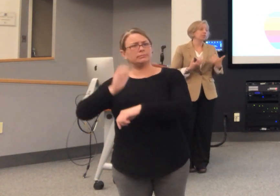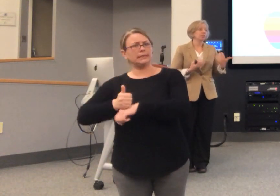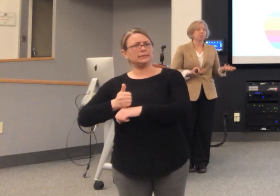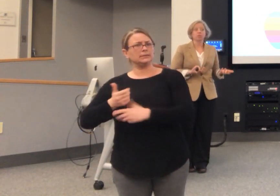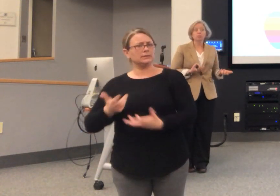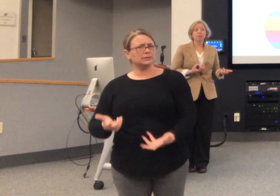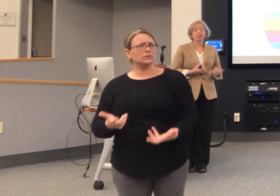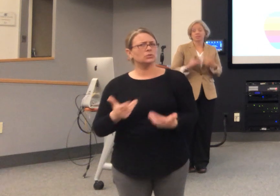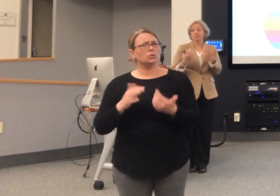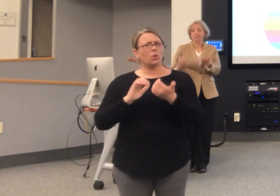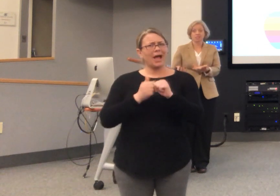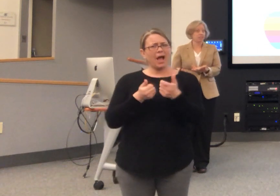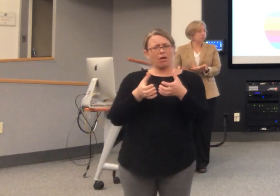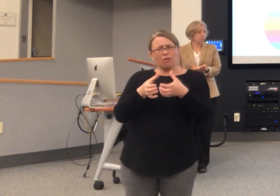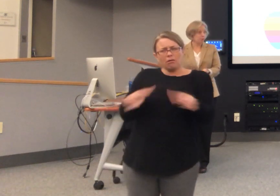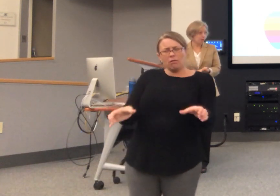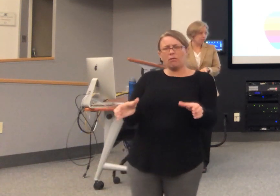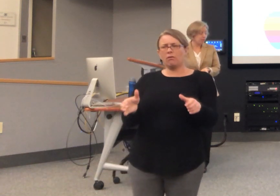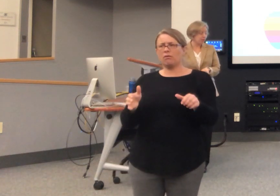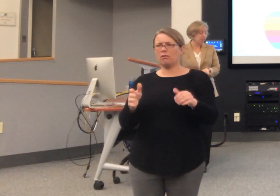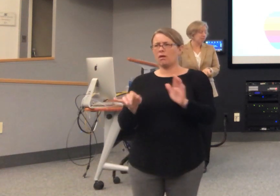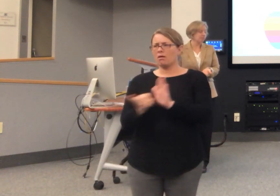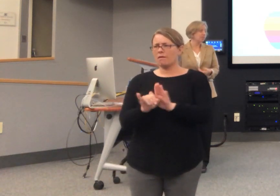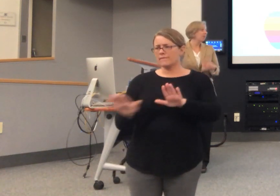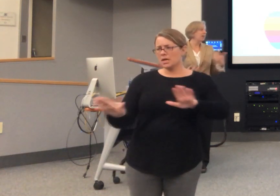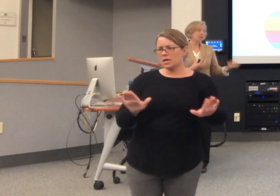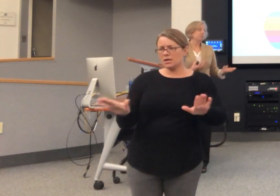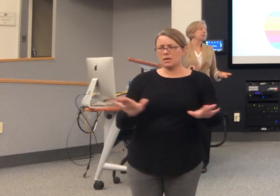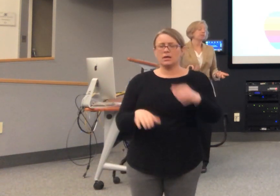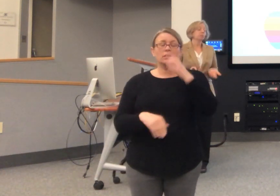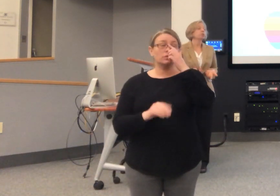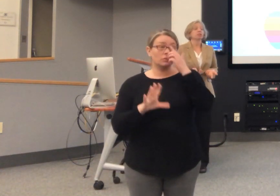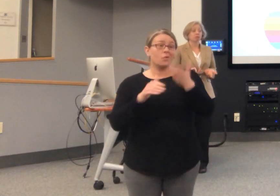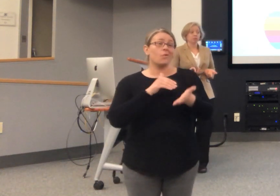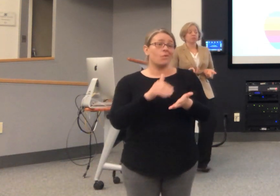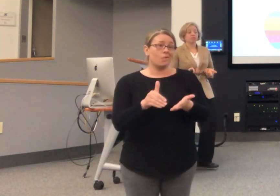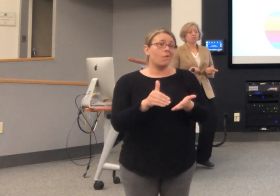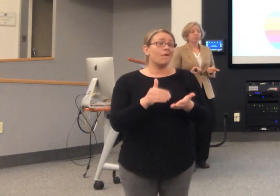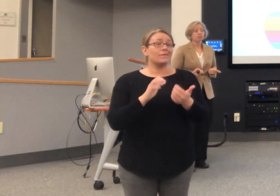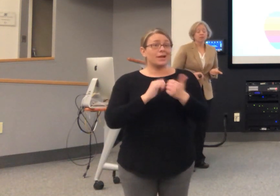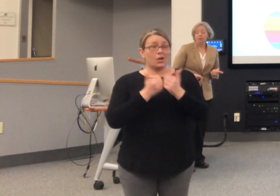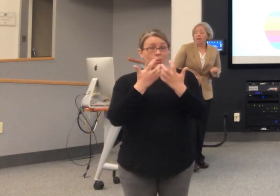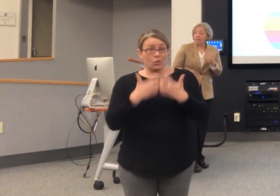in employment policies, intellectual property policies, and employment agreements.